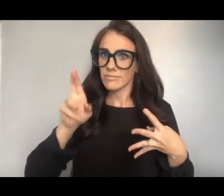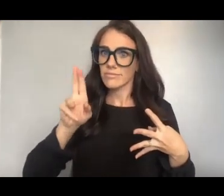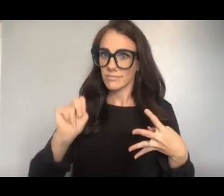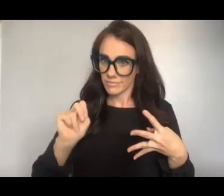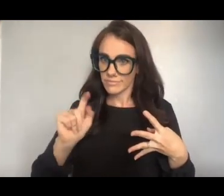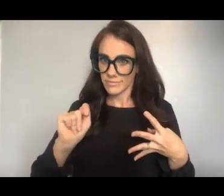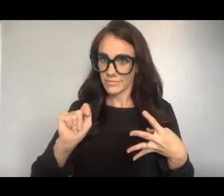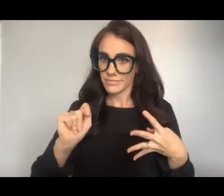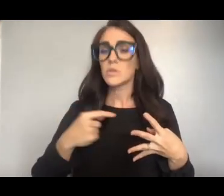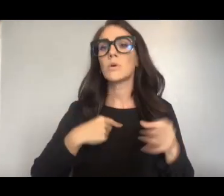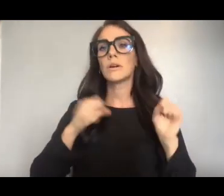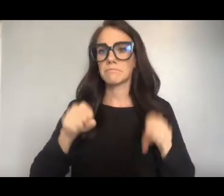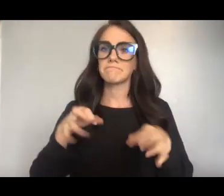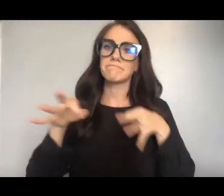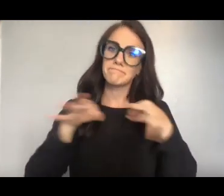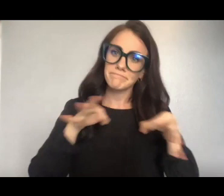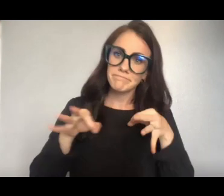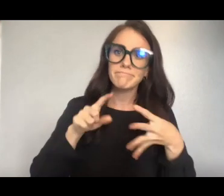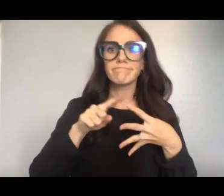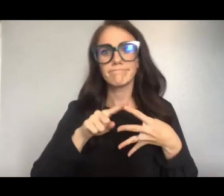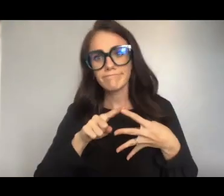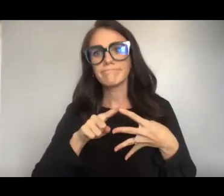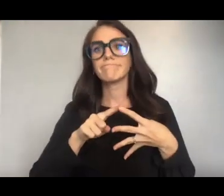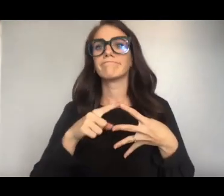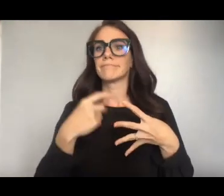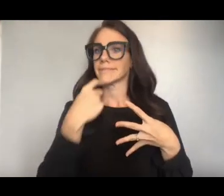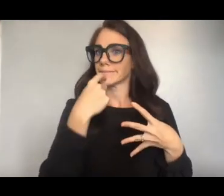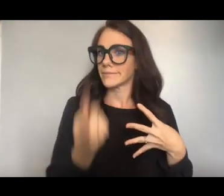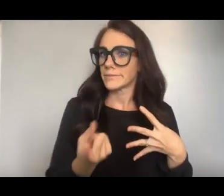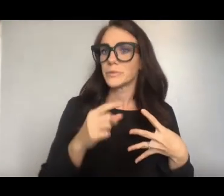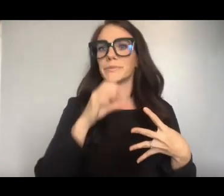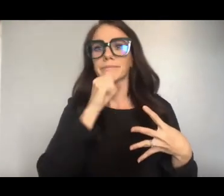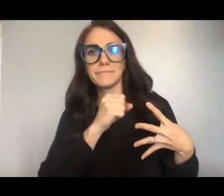She's my reference is on my finger so then I can describe